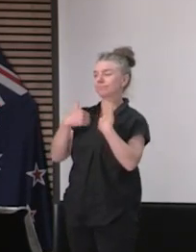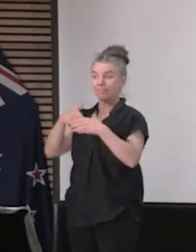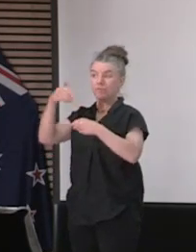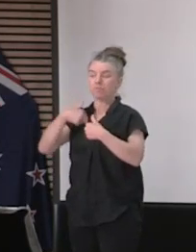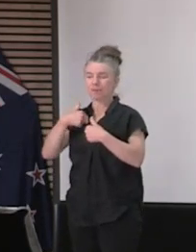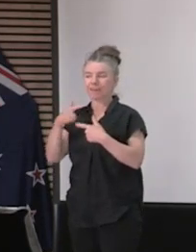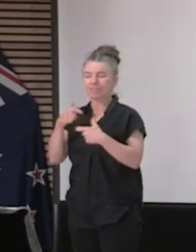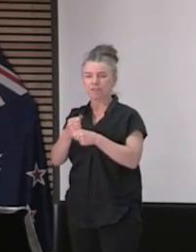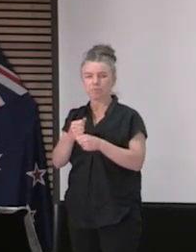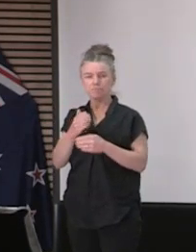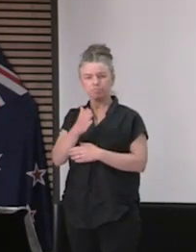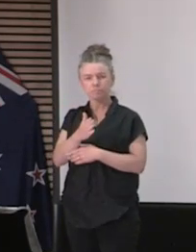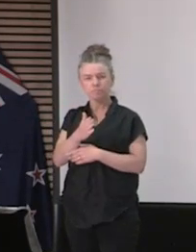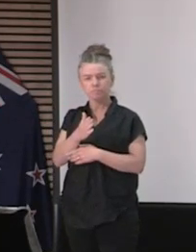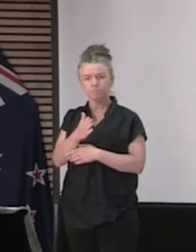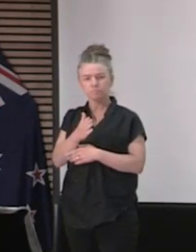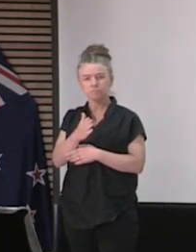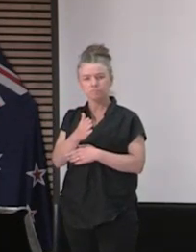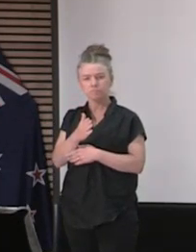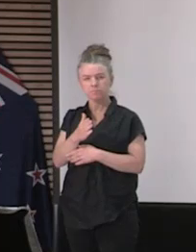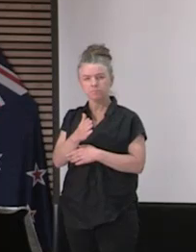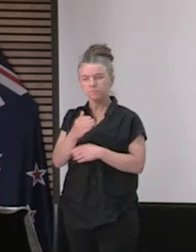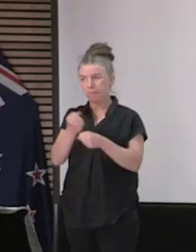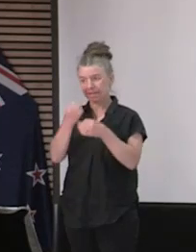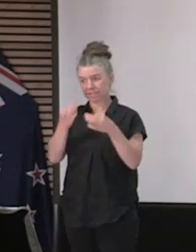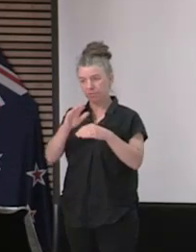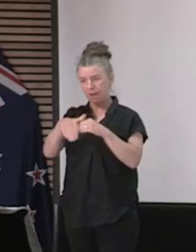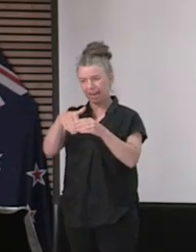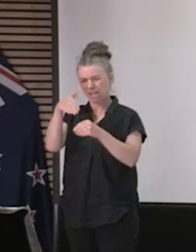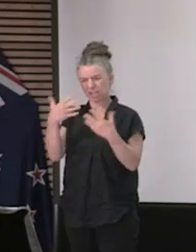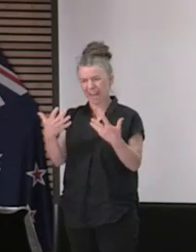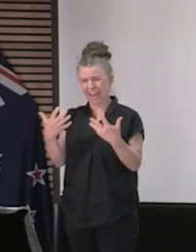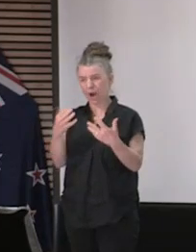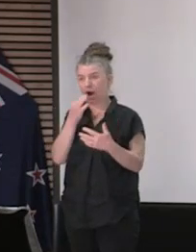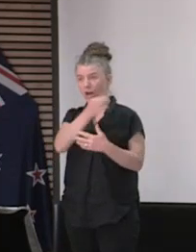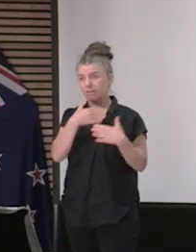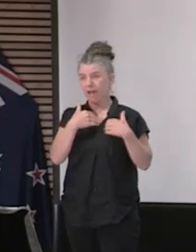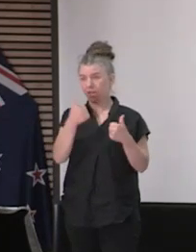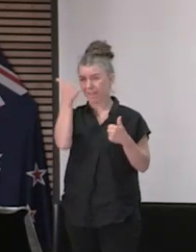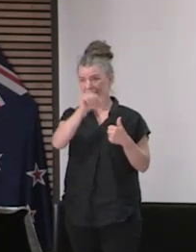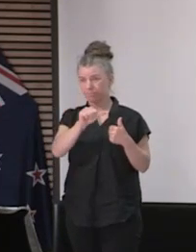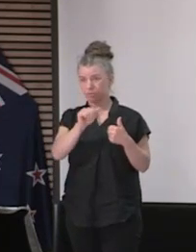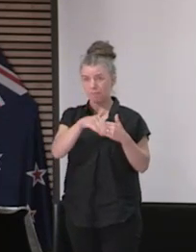Is it purelyadvice from health experts?Sorry, is it purely advicefrom health experts?